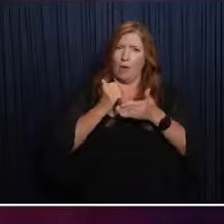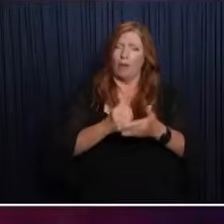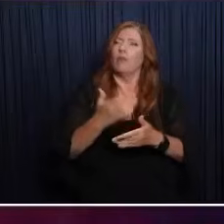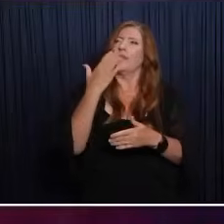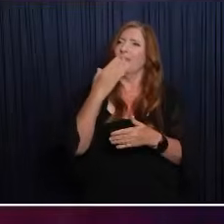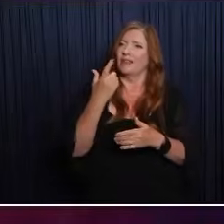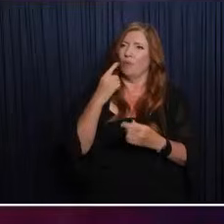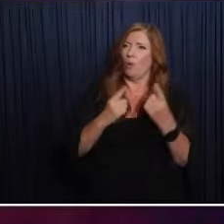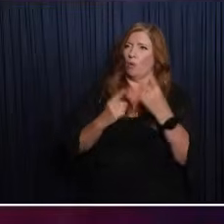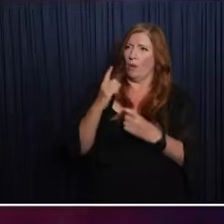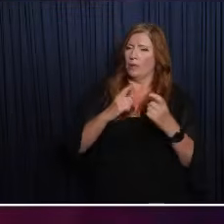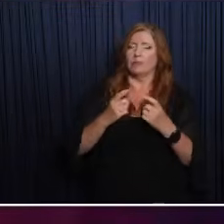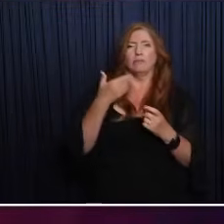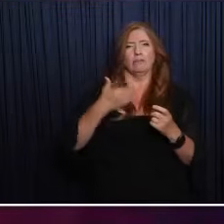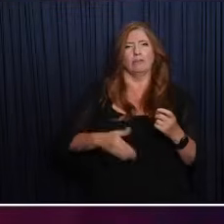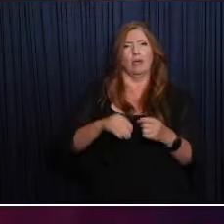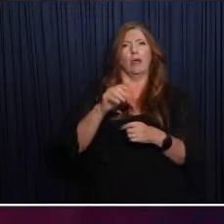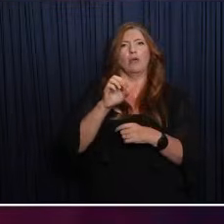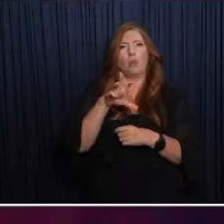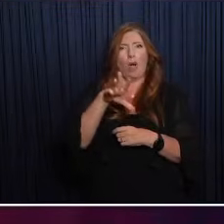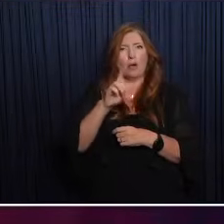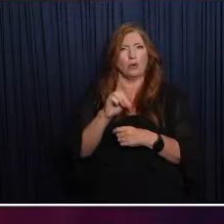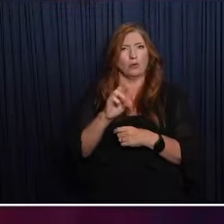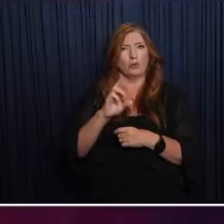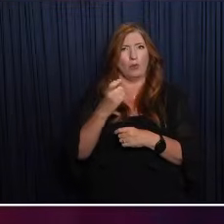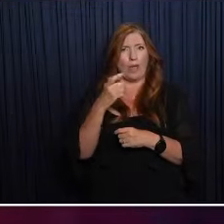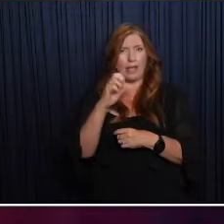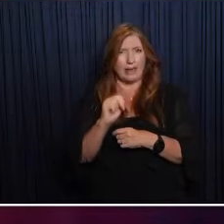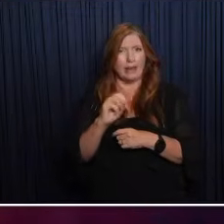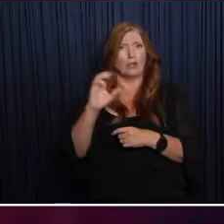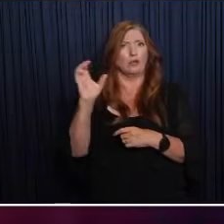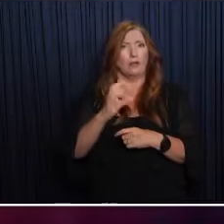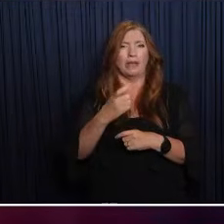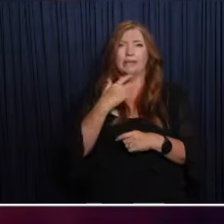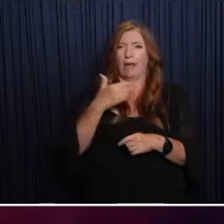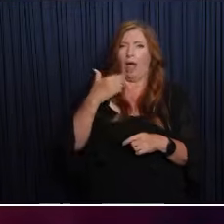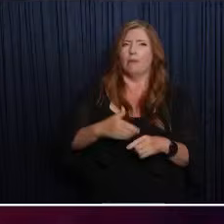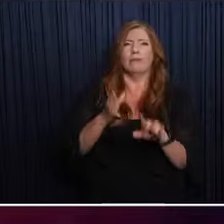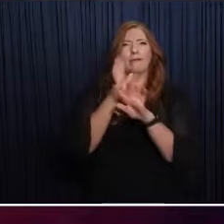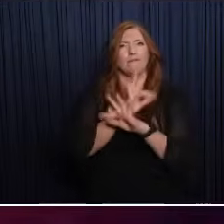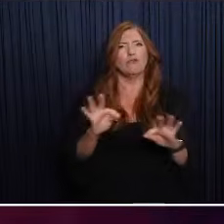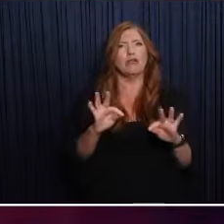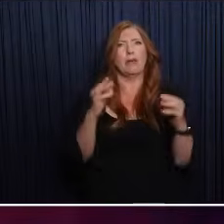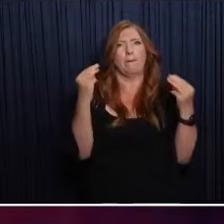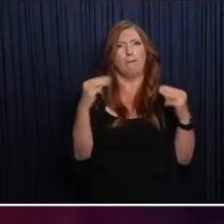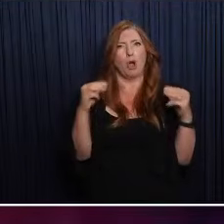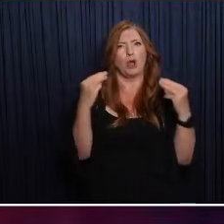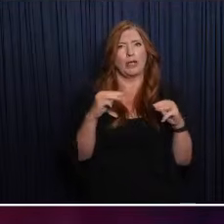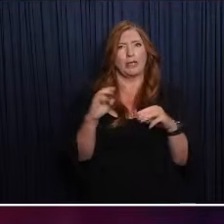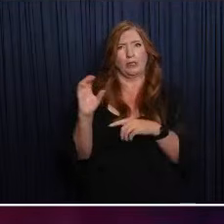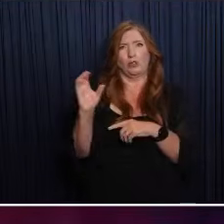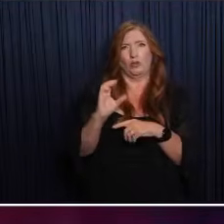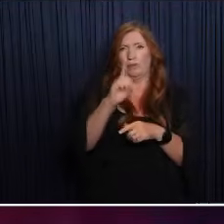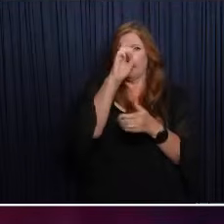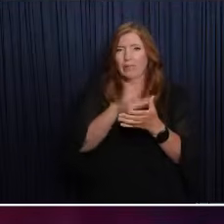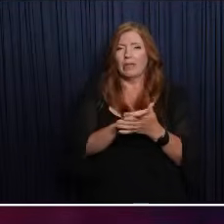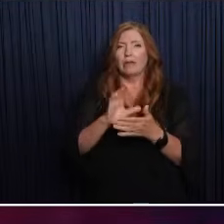HOW WOULD THAT HELP PEOPLE IN THE FIRST DISTRICT?